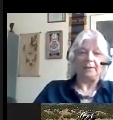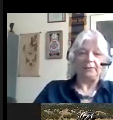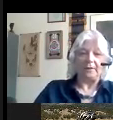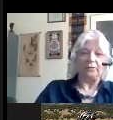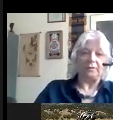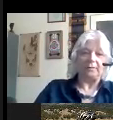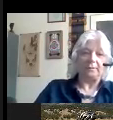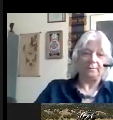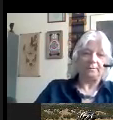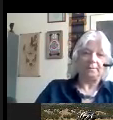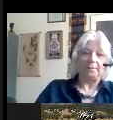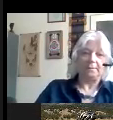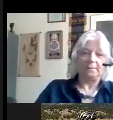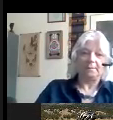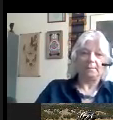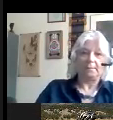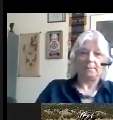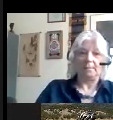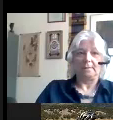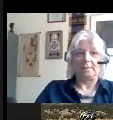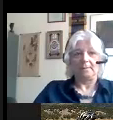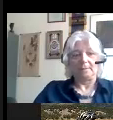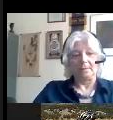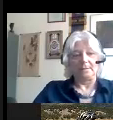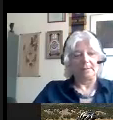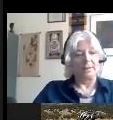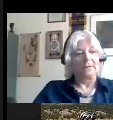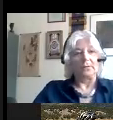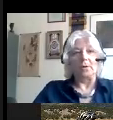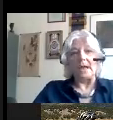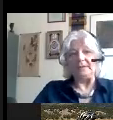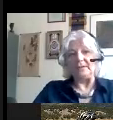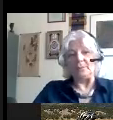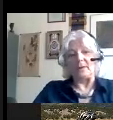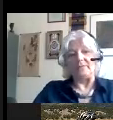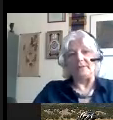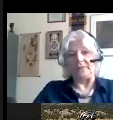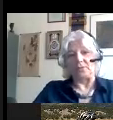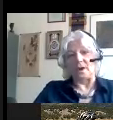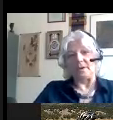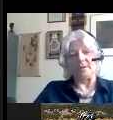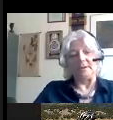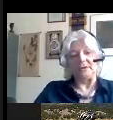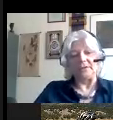intersection. Realizing the prevalence of trauma individually and